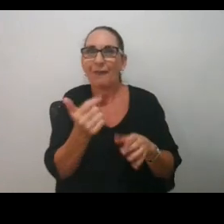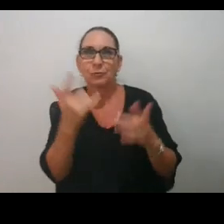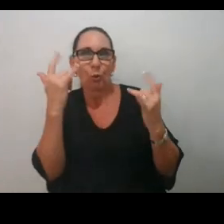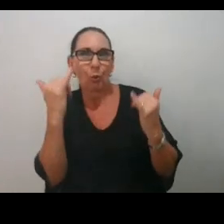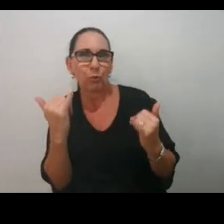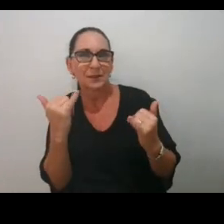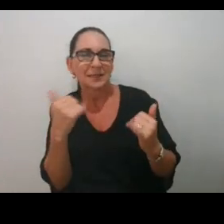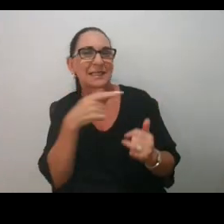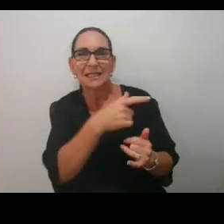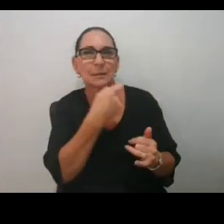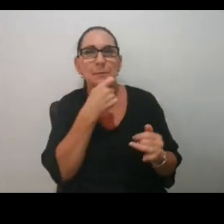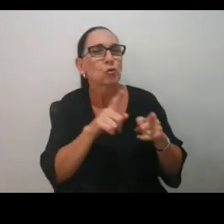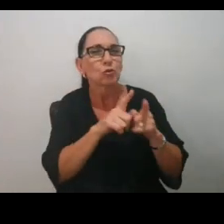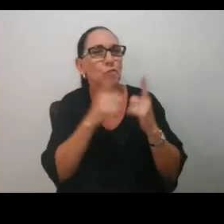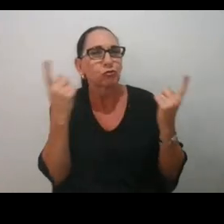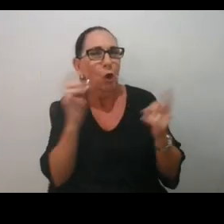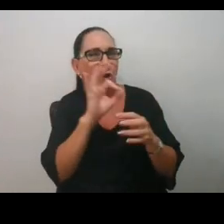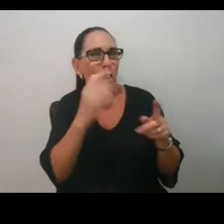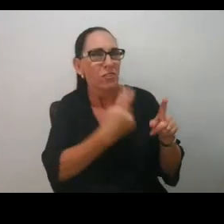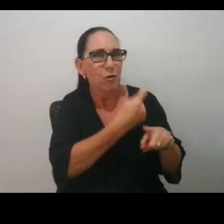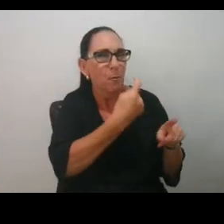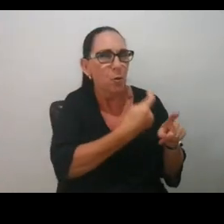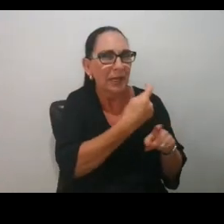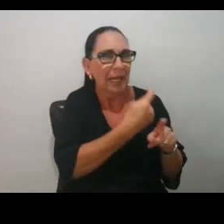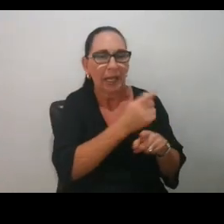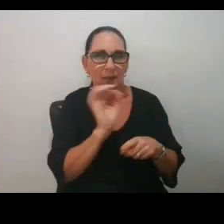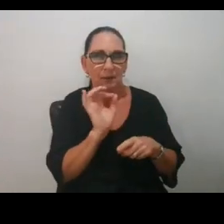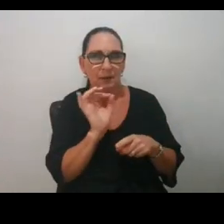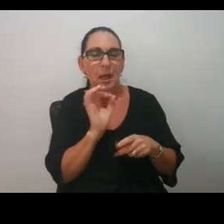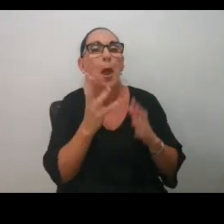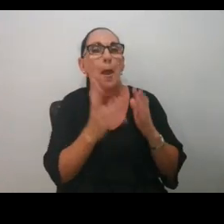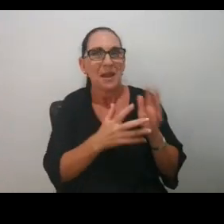going to be about the help we think that they need with their actual legal case and whether we need